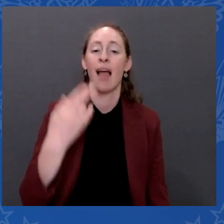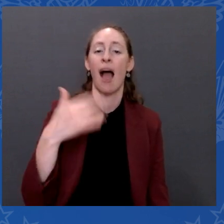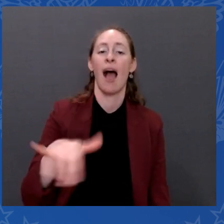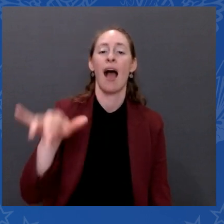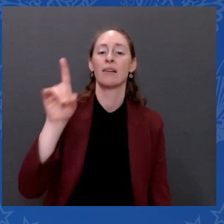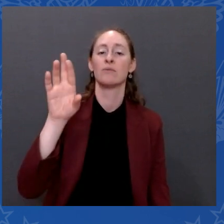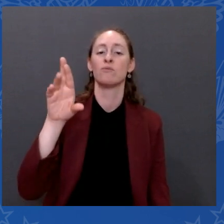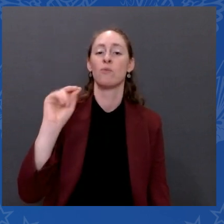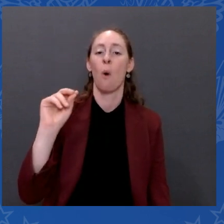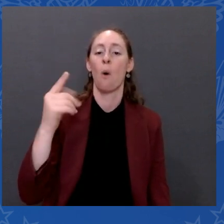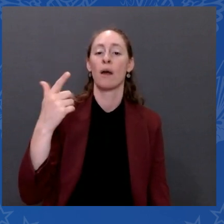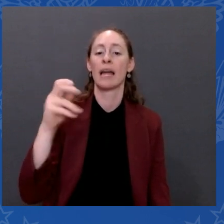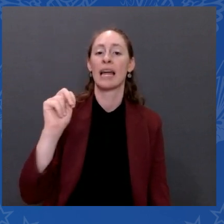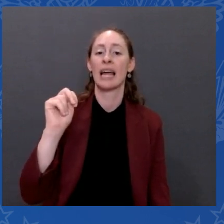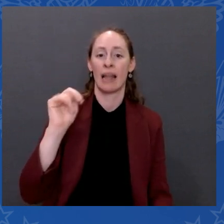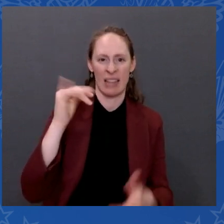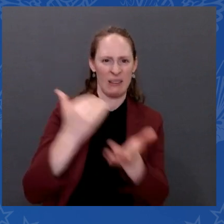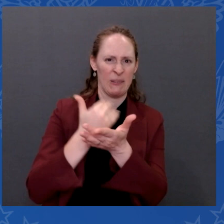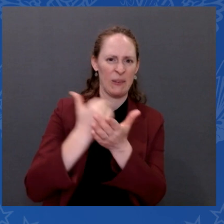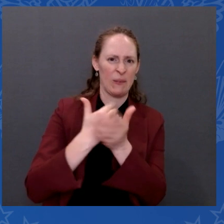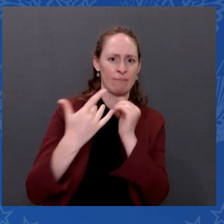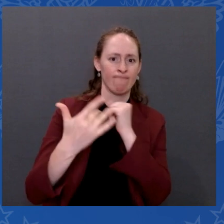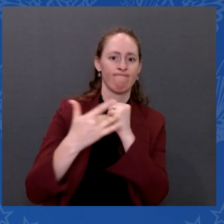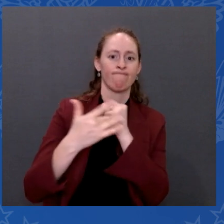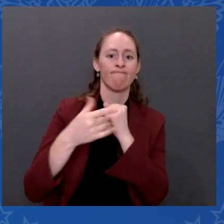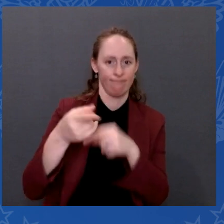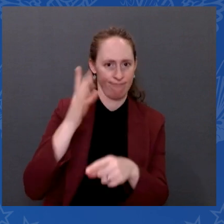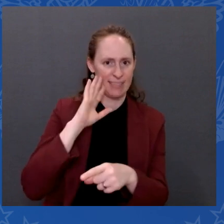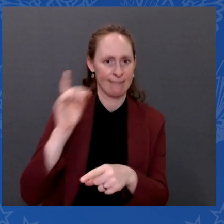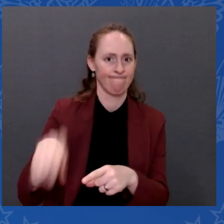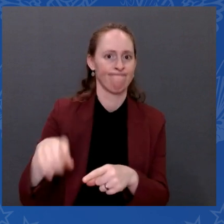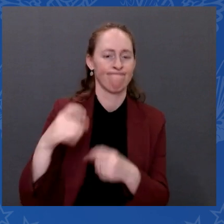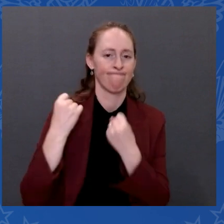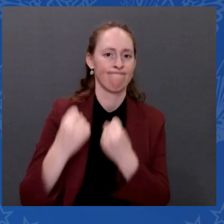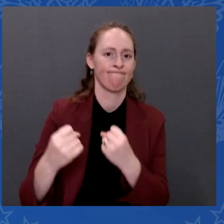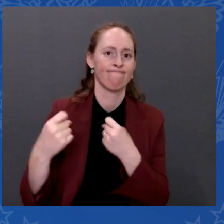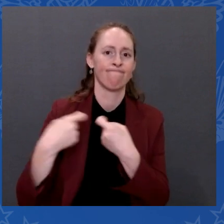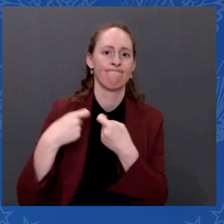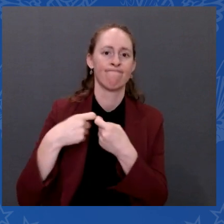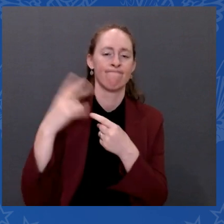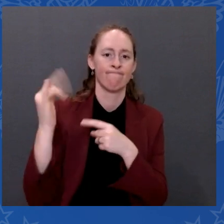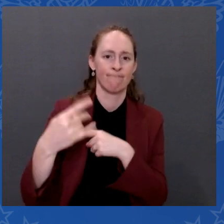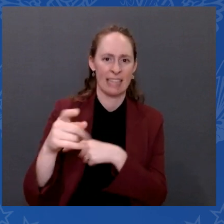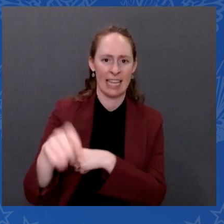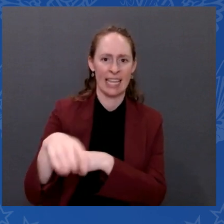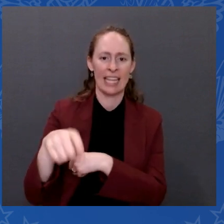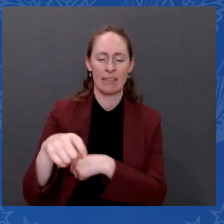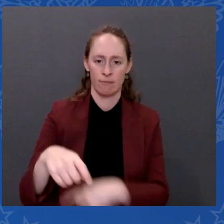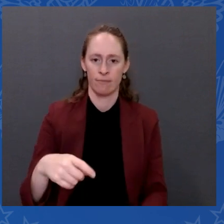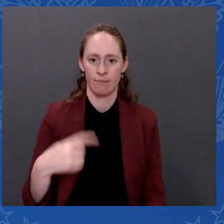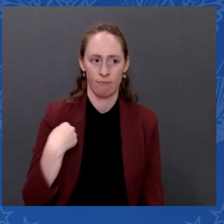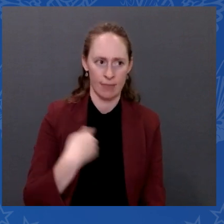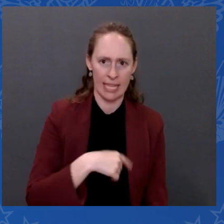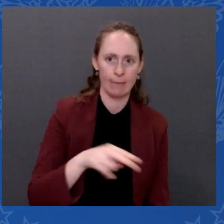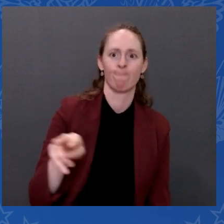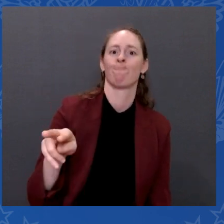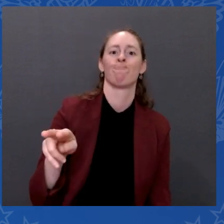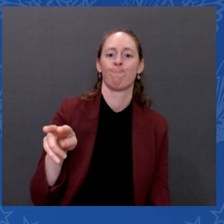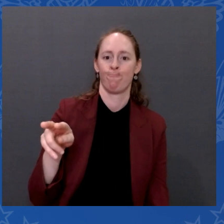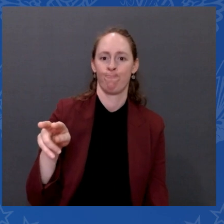we and other companies in the U.S. offer electrolyzers that can provide that hydrogen using green energy, and then we have green hydrogen